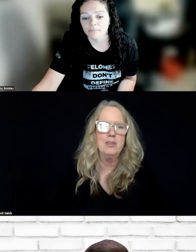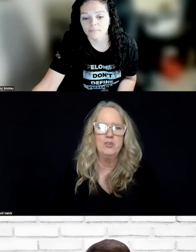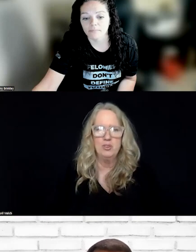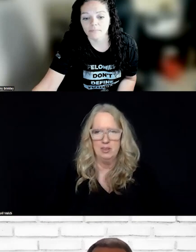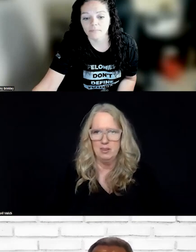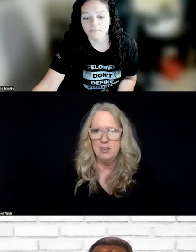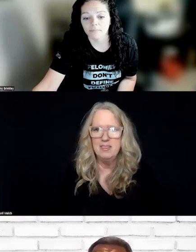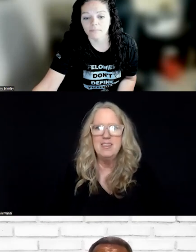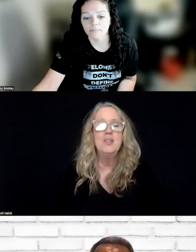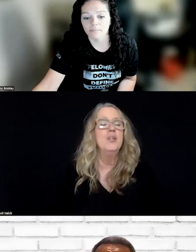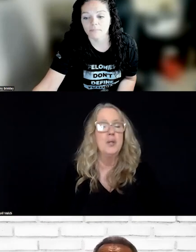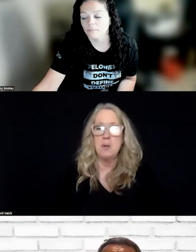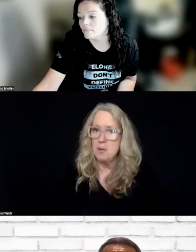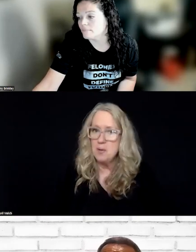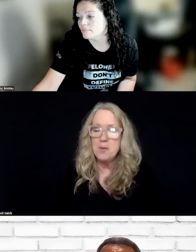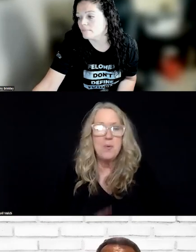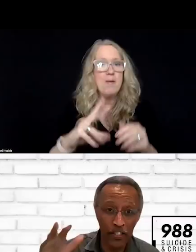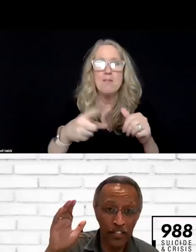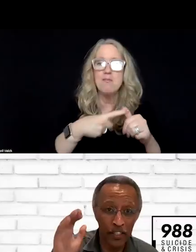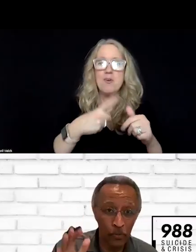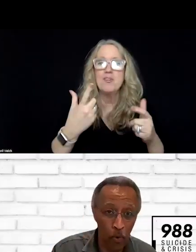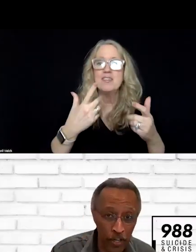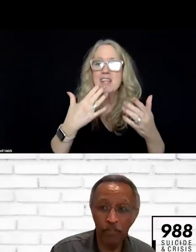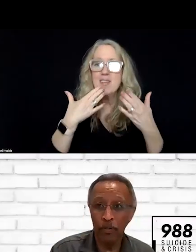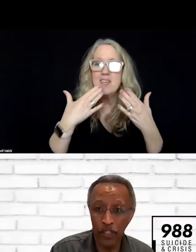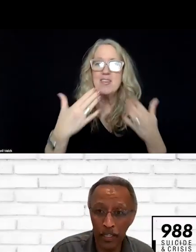FIRST AND FOREMOST, THANK YOU TO THIS WONDERFUL TEAM.